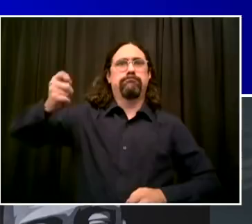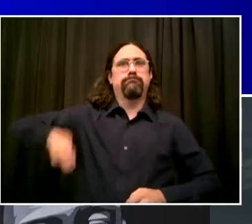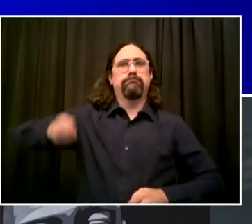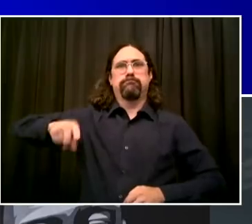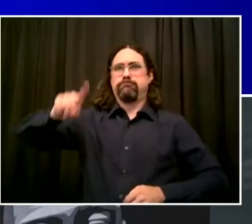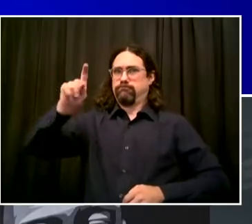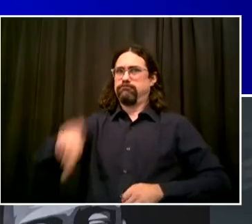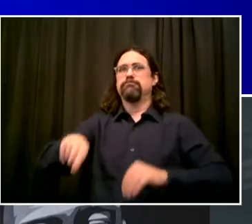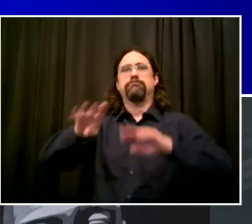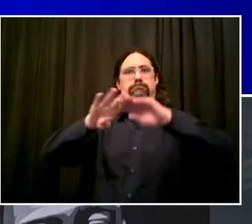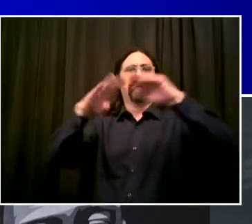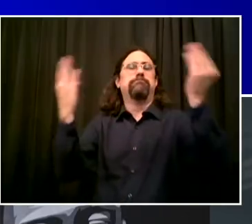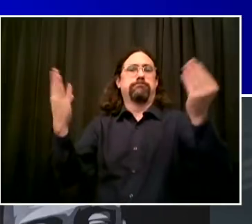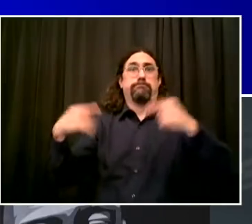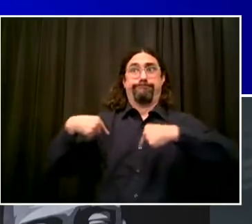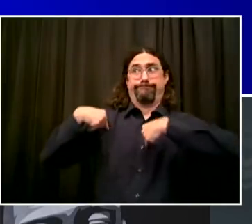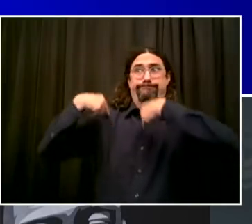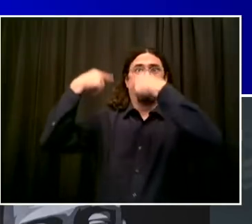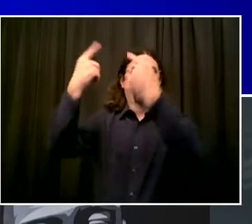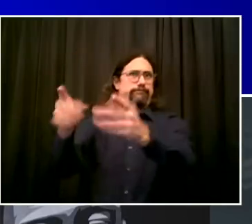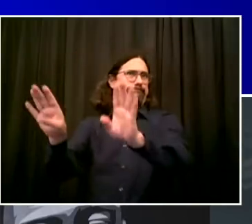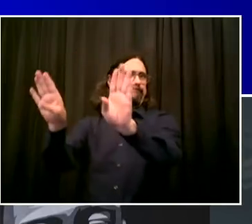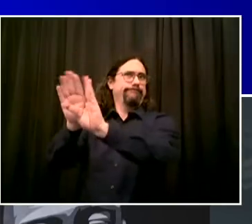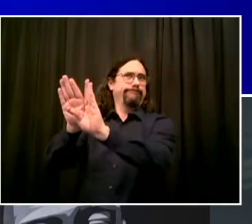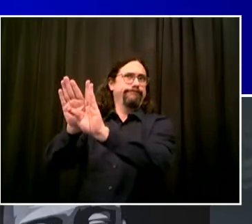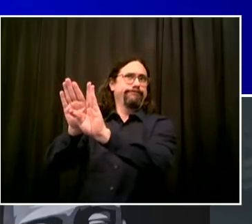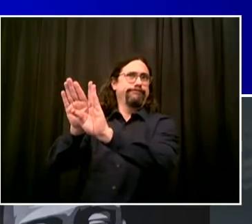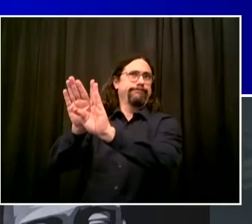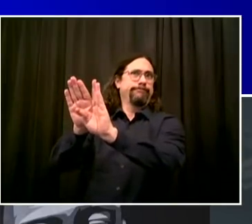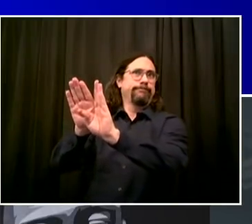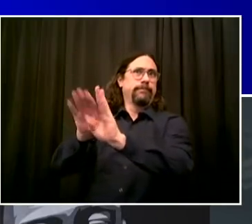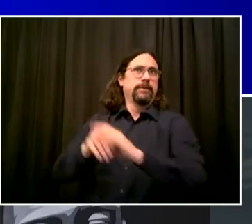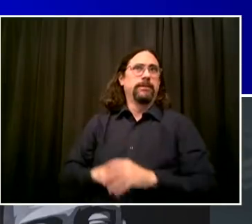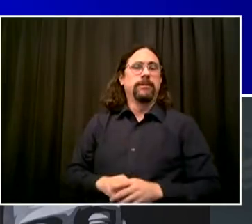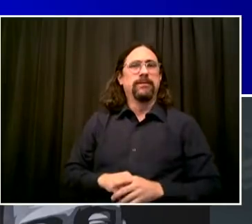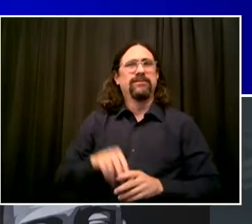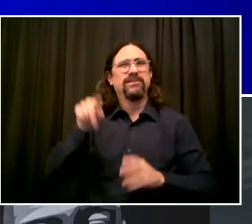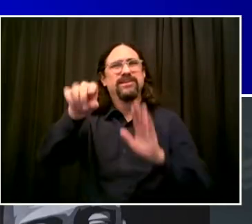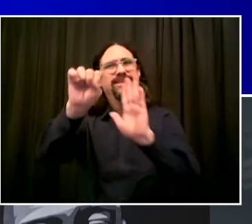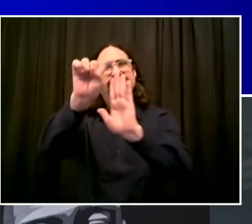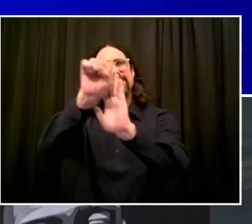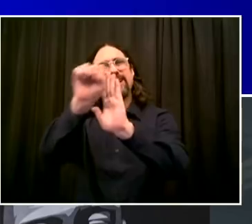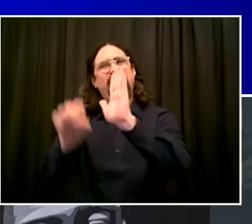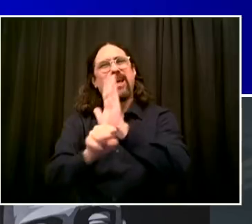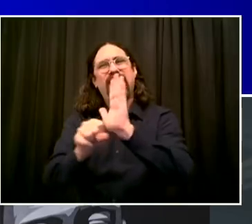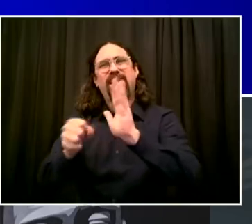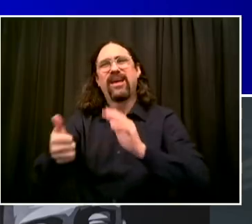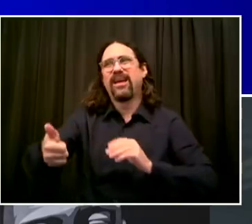I AM IMPLORING EVERYONE AT E TH OFFICE, PLEASE,